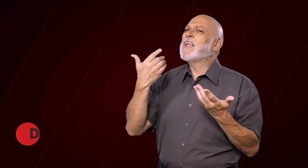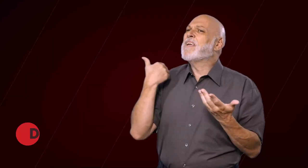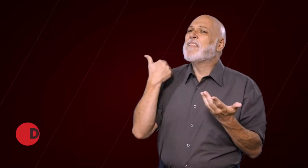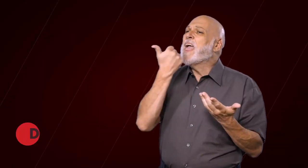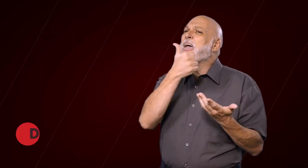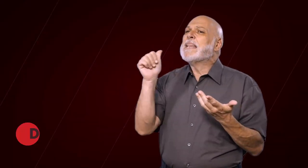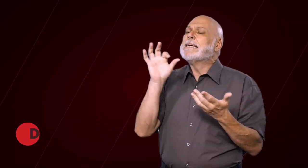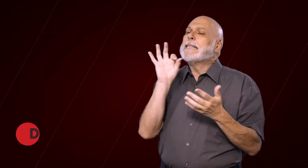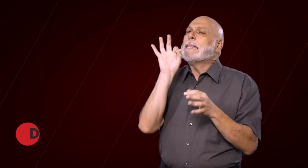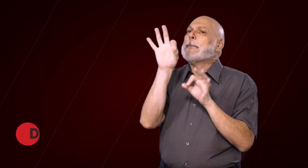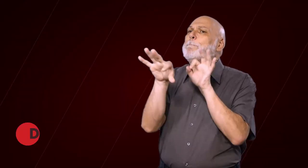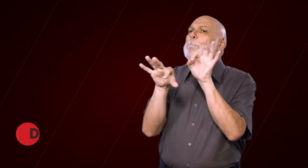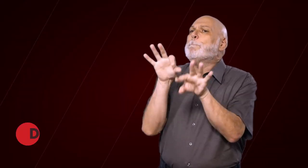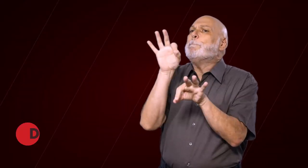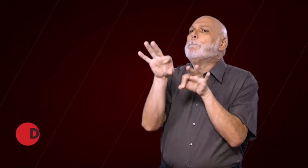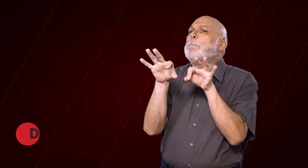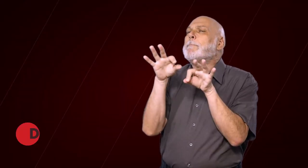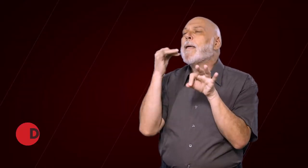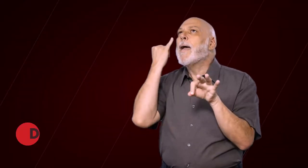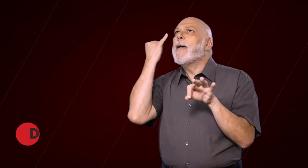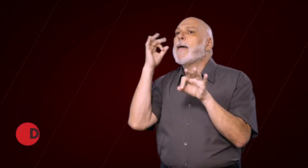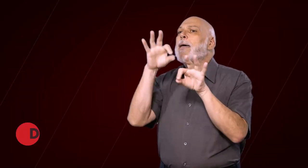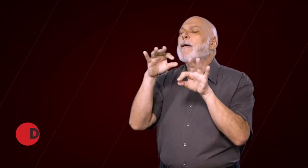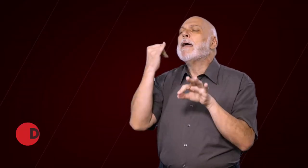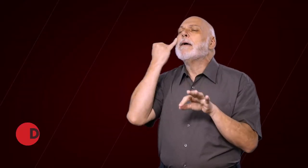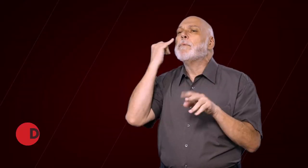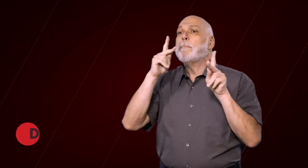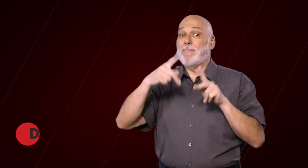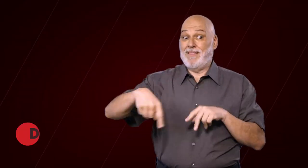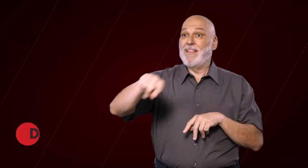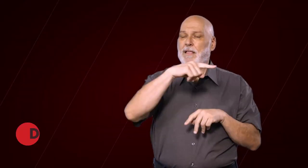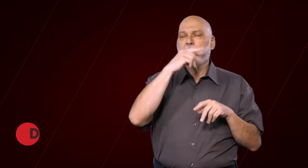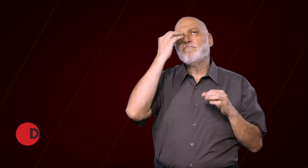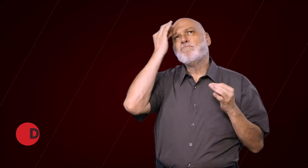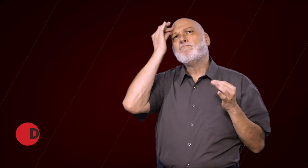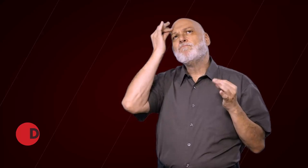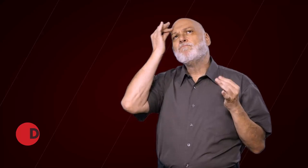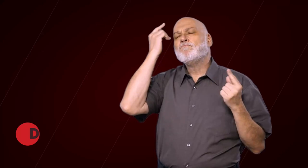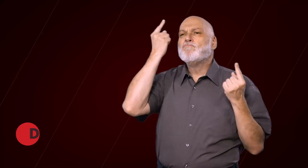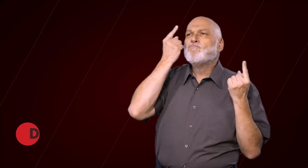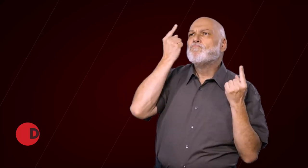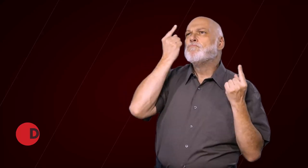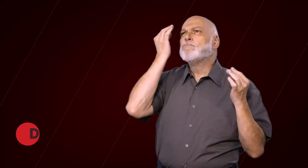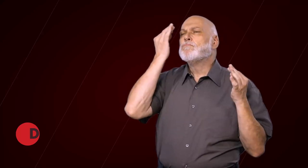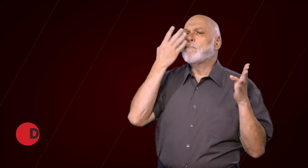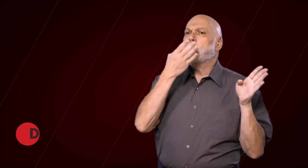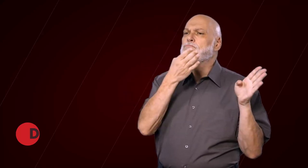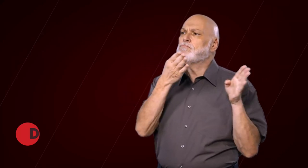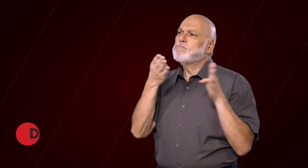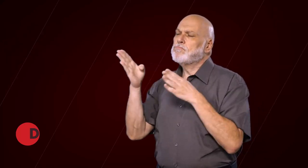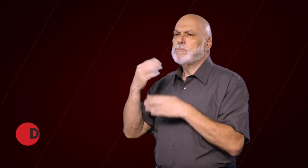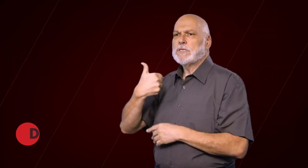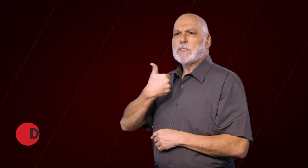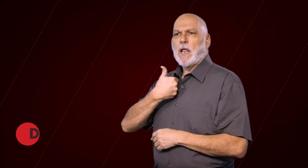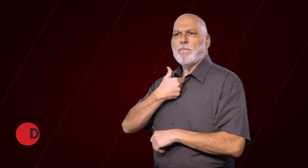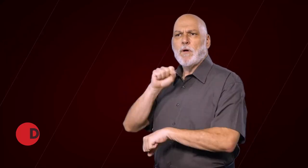[Anselmo]: Any tips for Deaf people pondering if they should